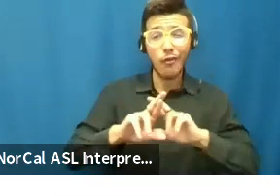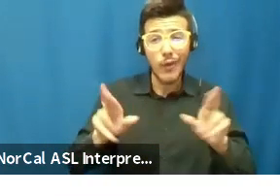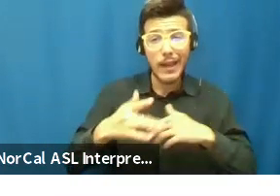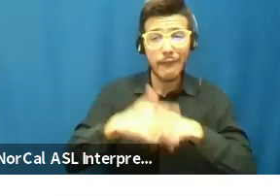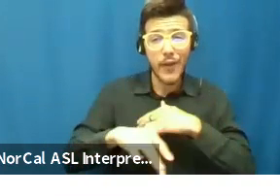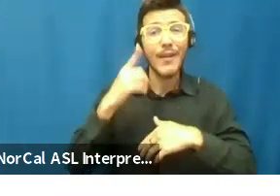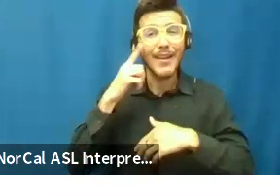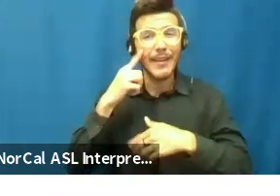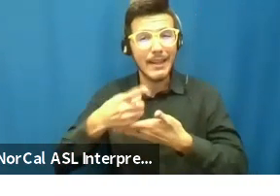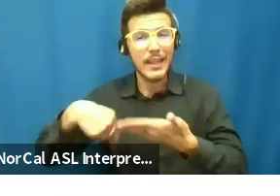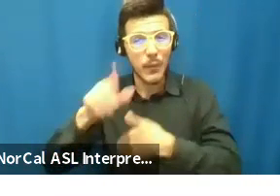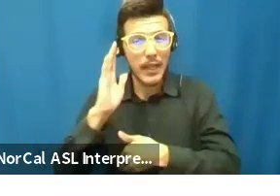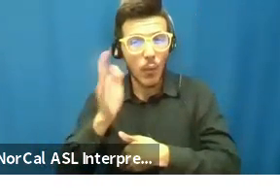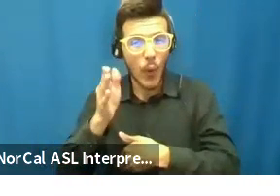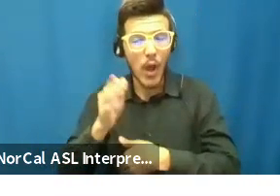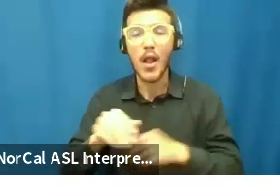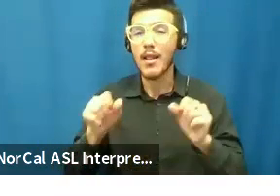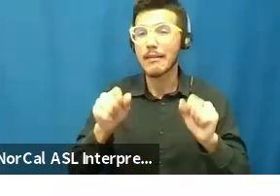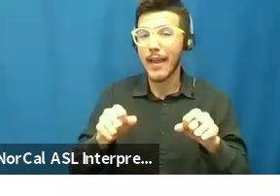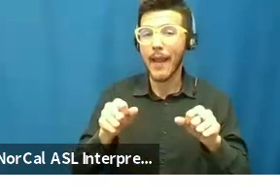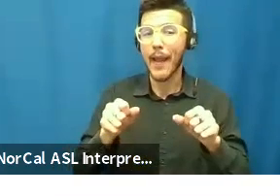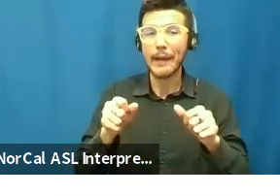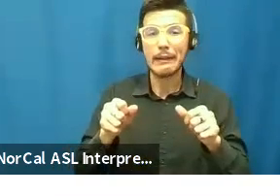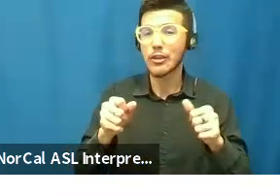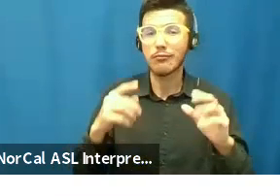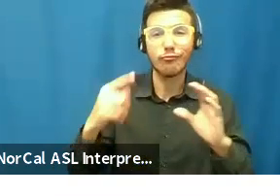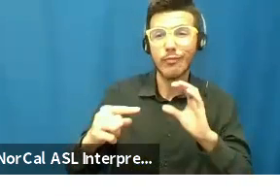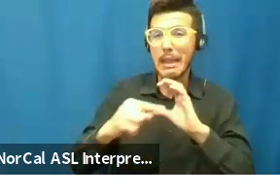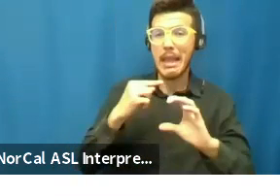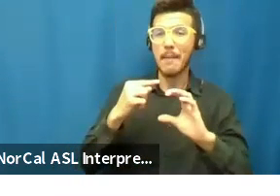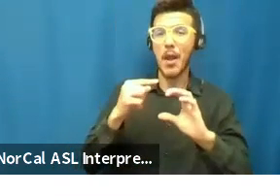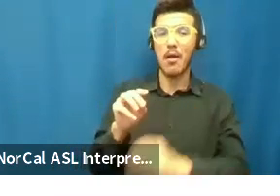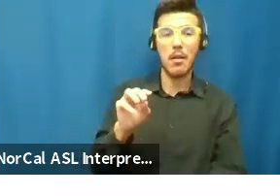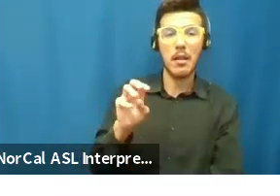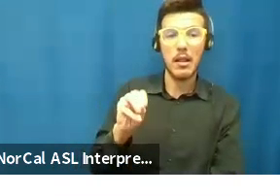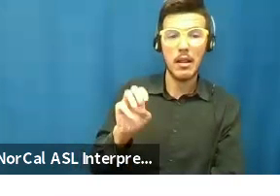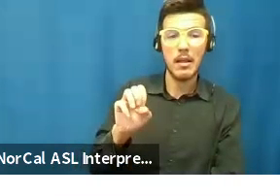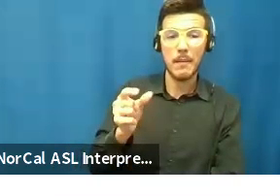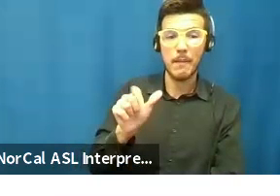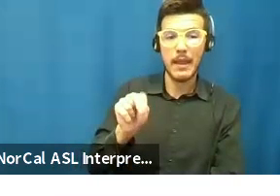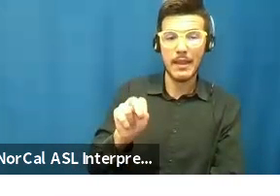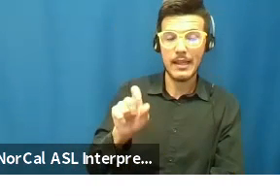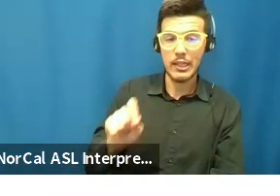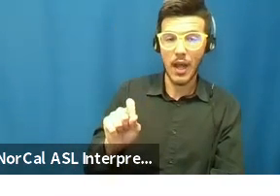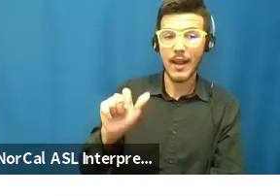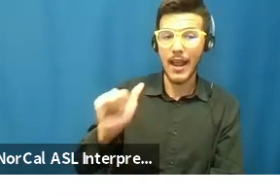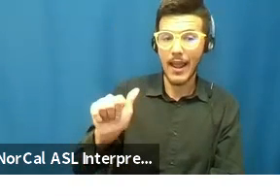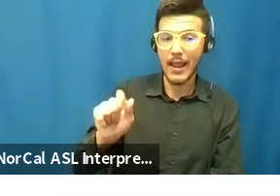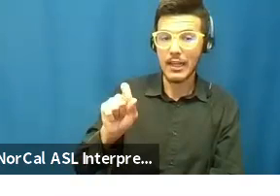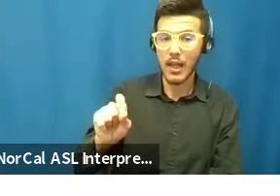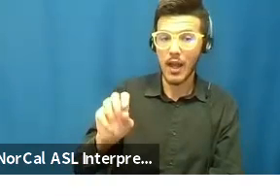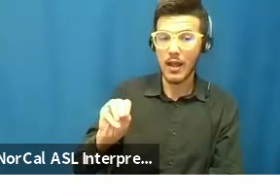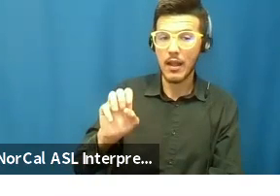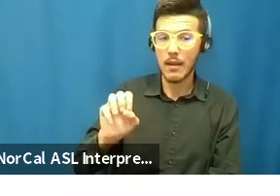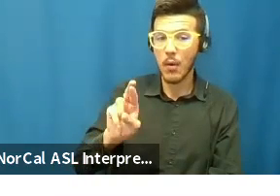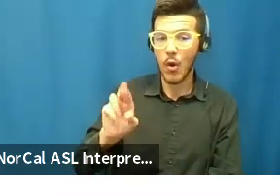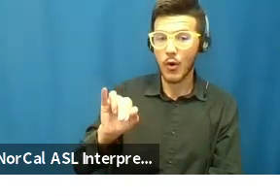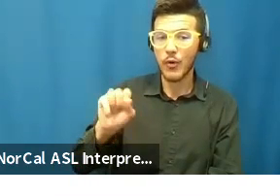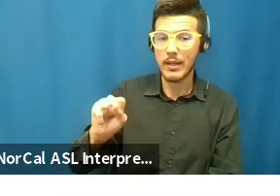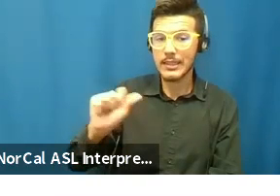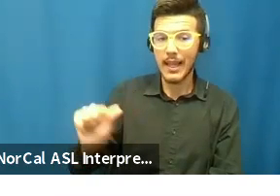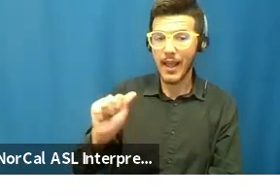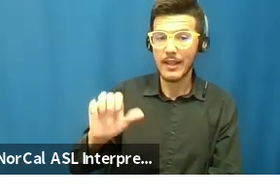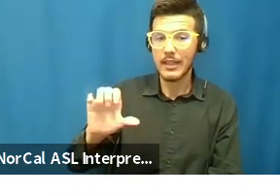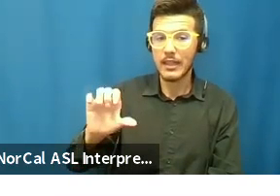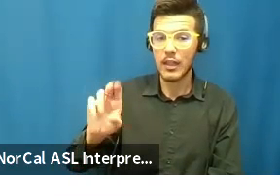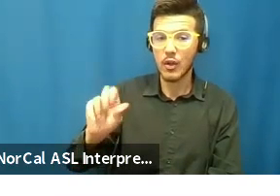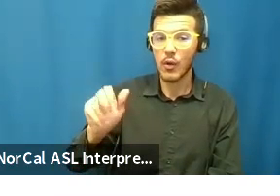collaborative.org. You can also just send me an email, megan.A.morris@cuanschutz.edu. That